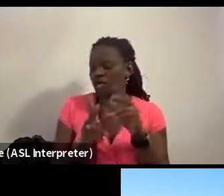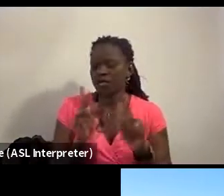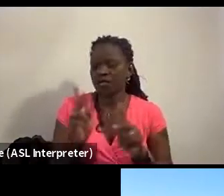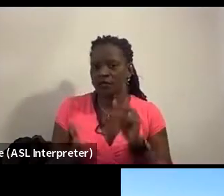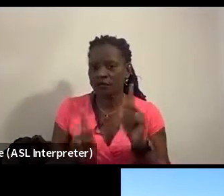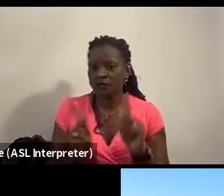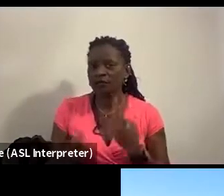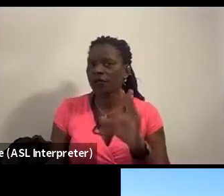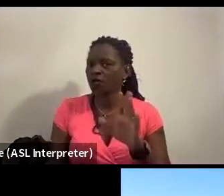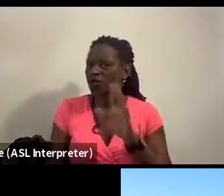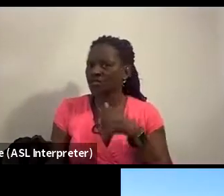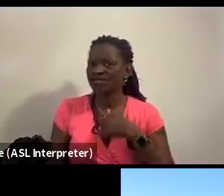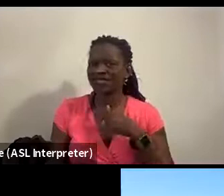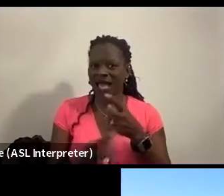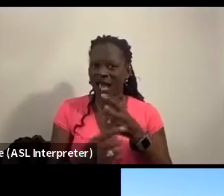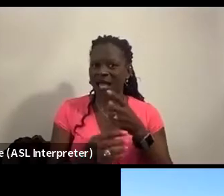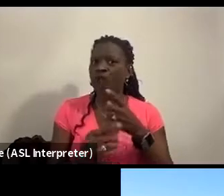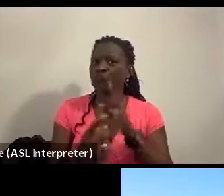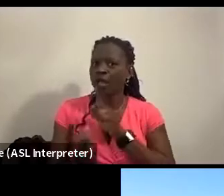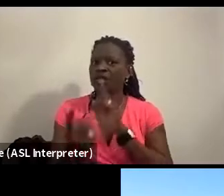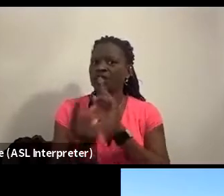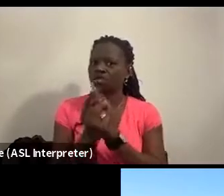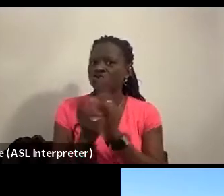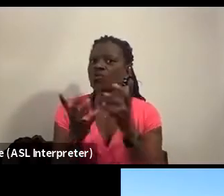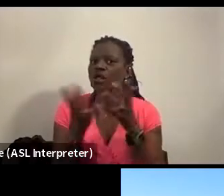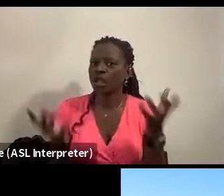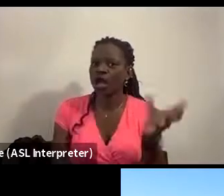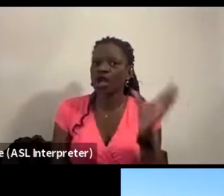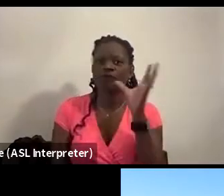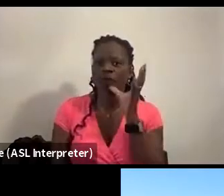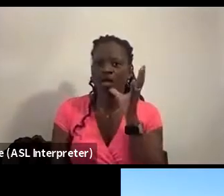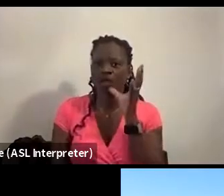of moms, is concerns about infertility related to the vaccines.